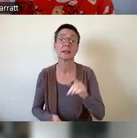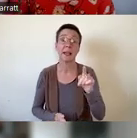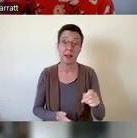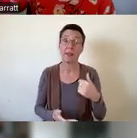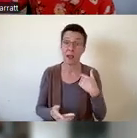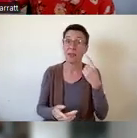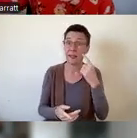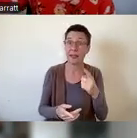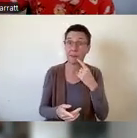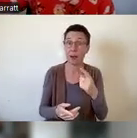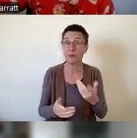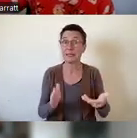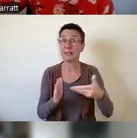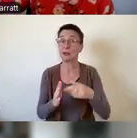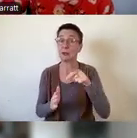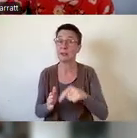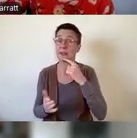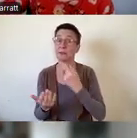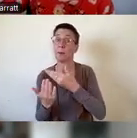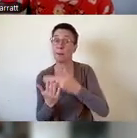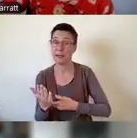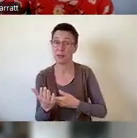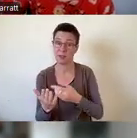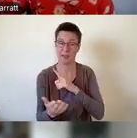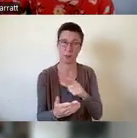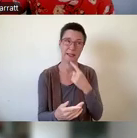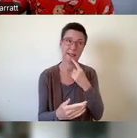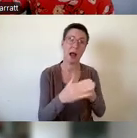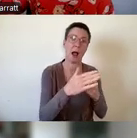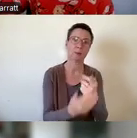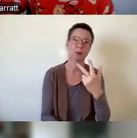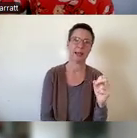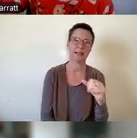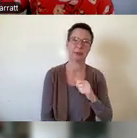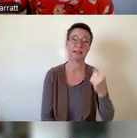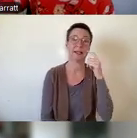which is why I say up to 80, because that's the estimation on how much it's going to cost for pages.